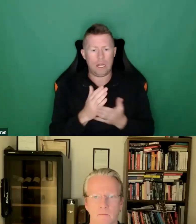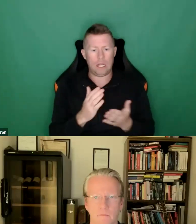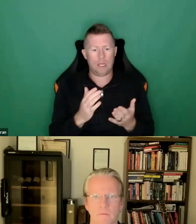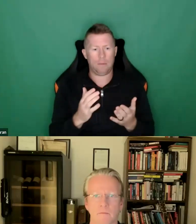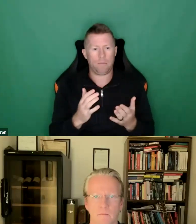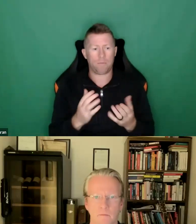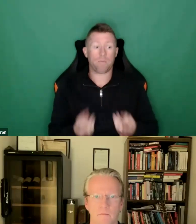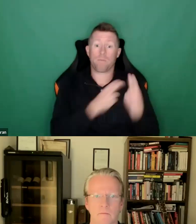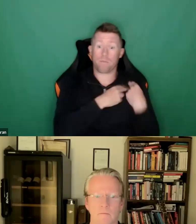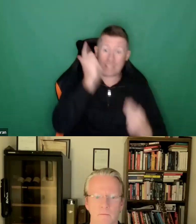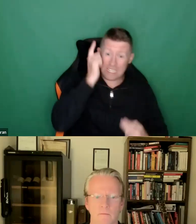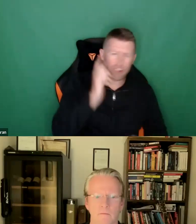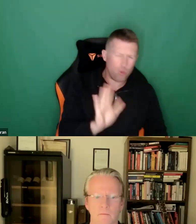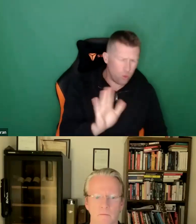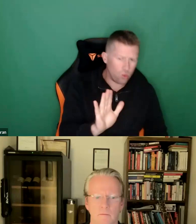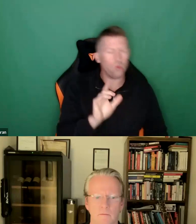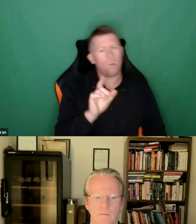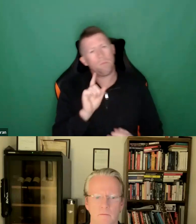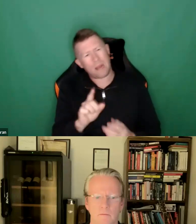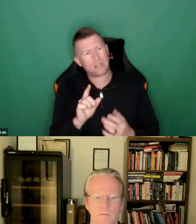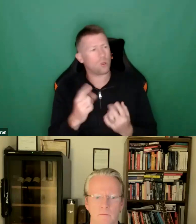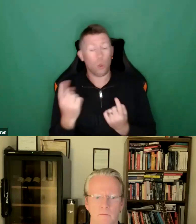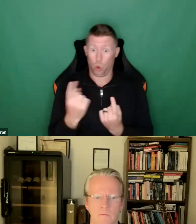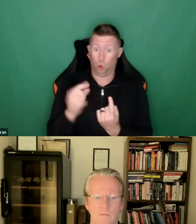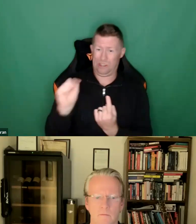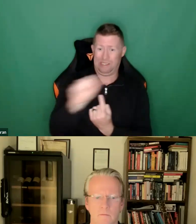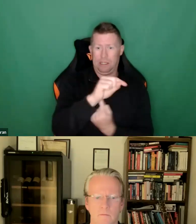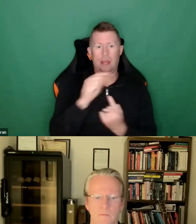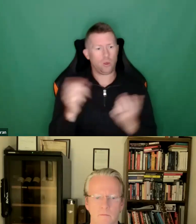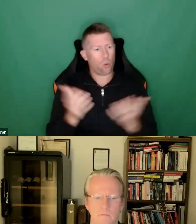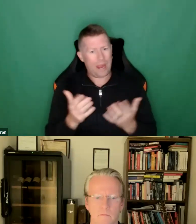at the education systems across the world, at all the income countries, most of the money for